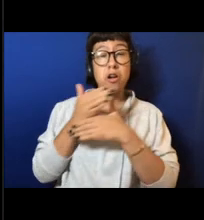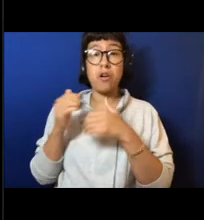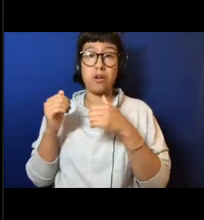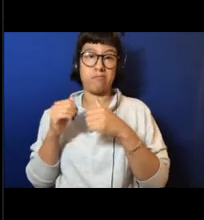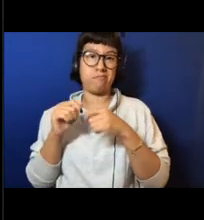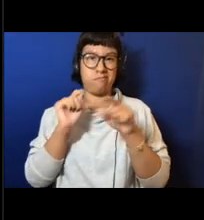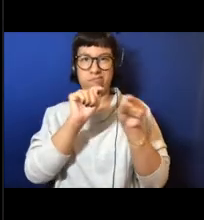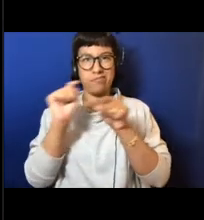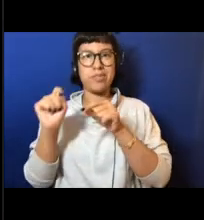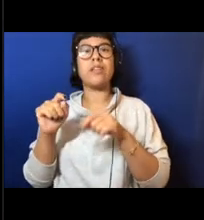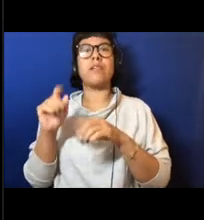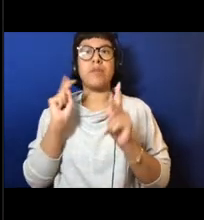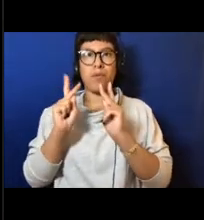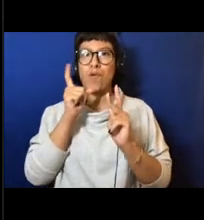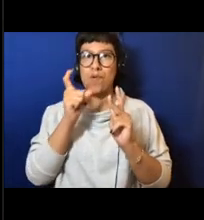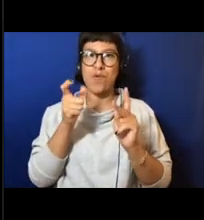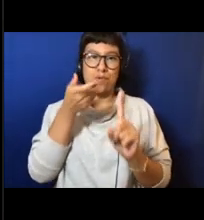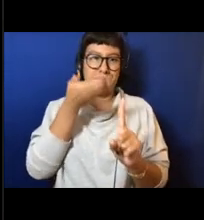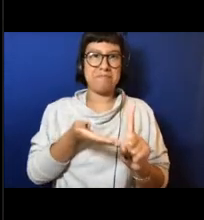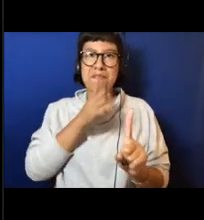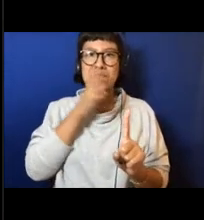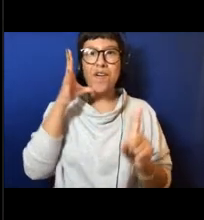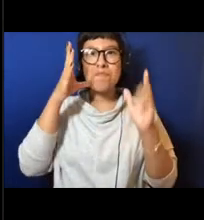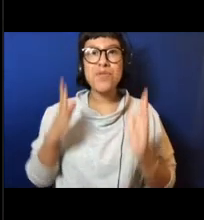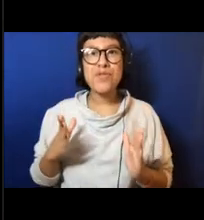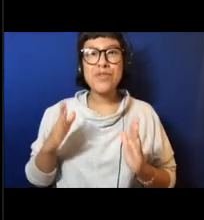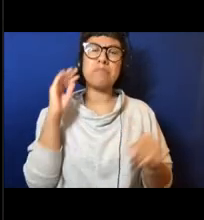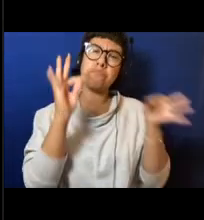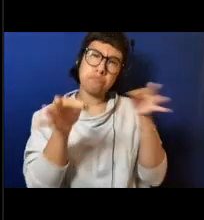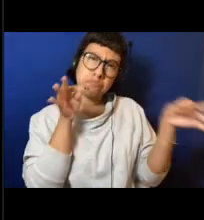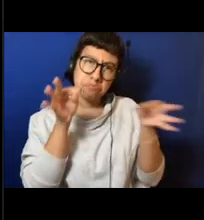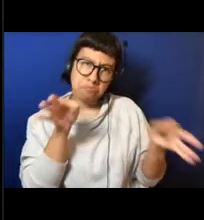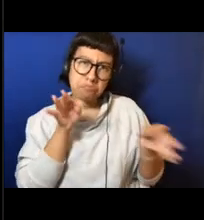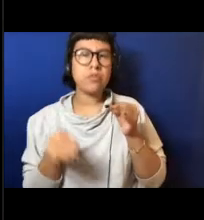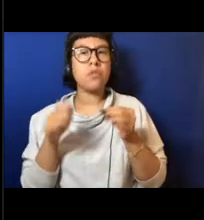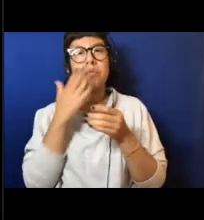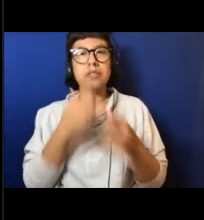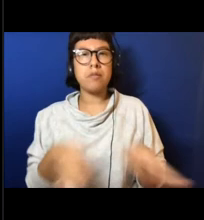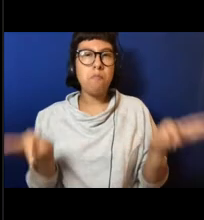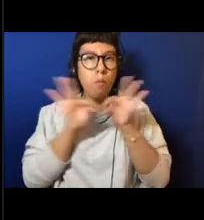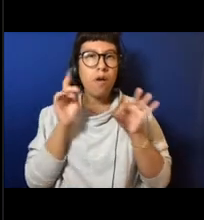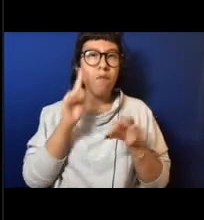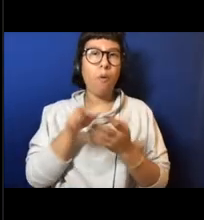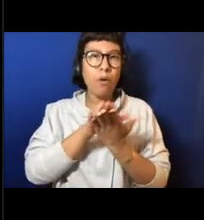who are trying to make a living, like oyster farmers or shellfish harvesters. So we worked together on that.